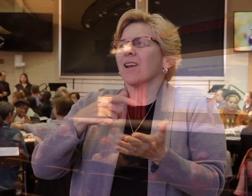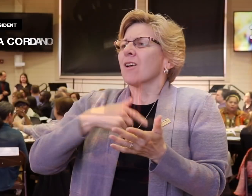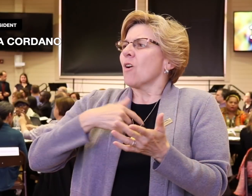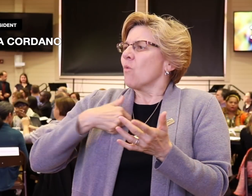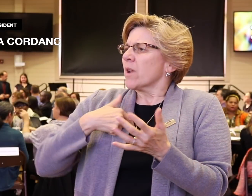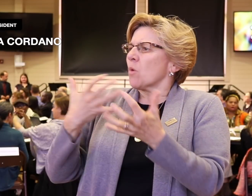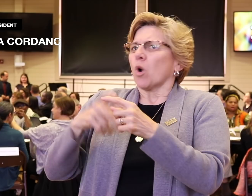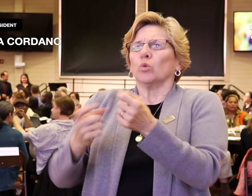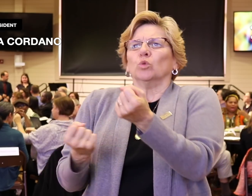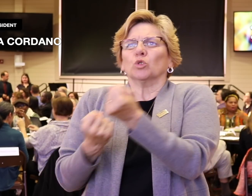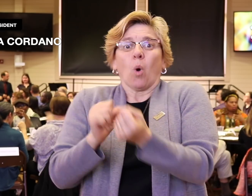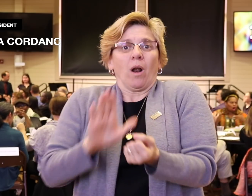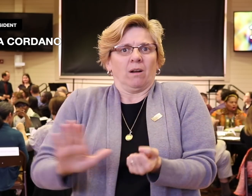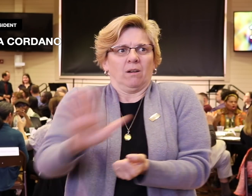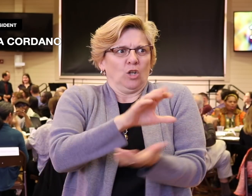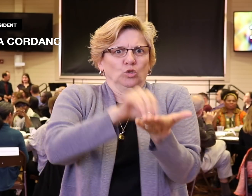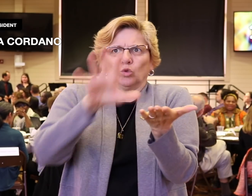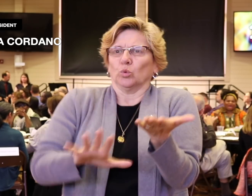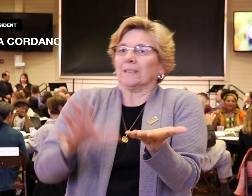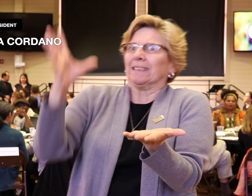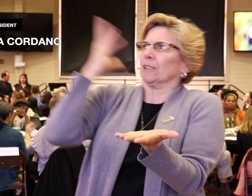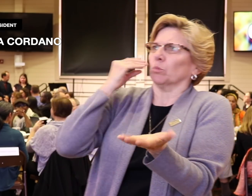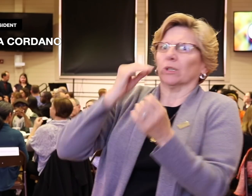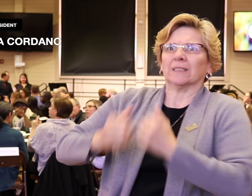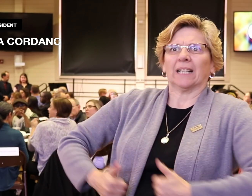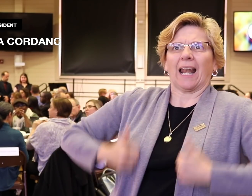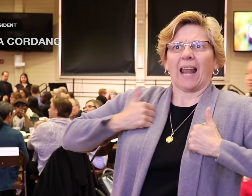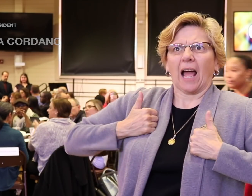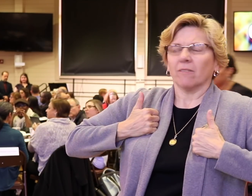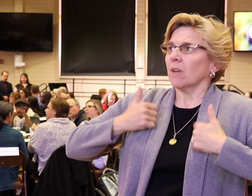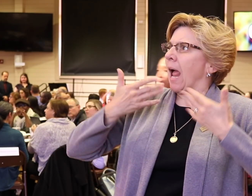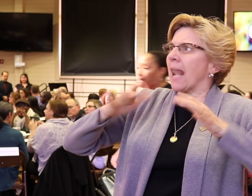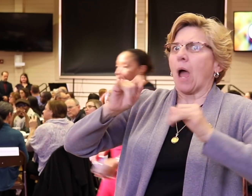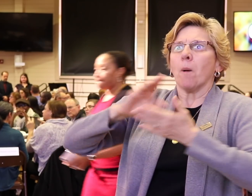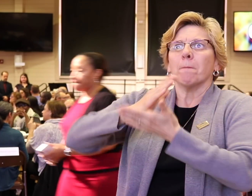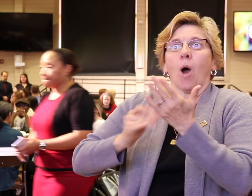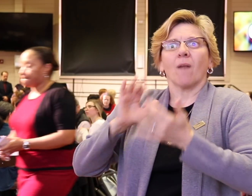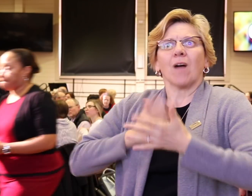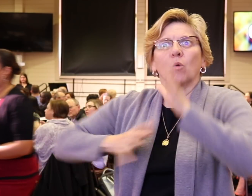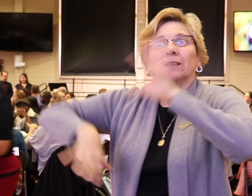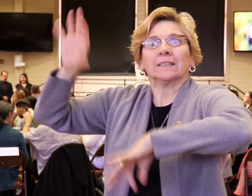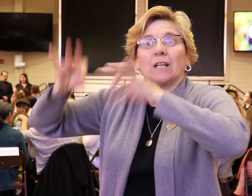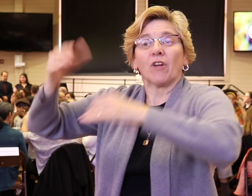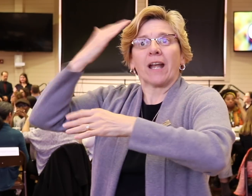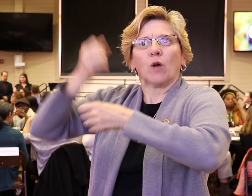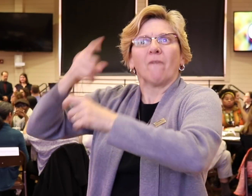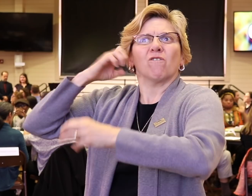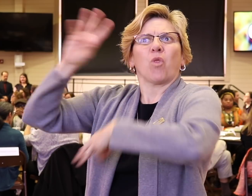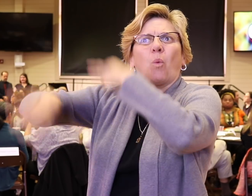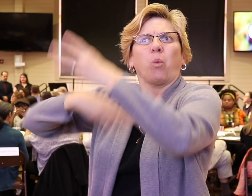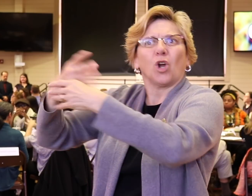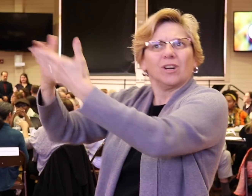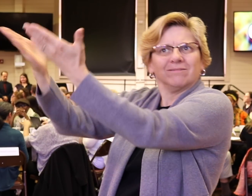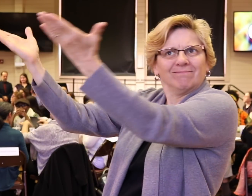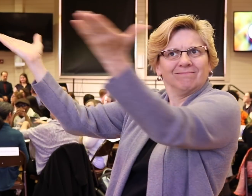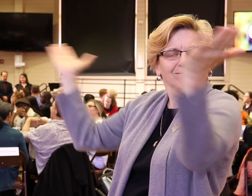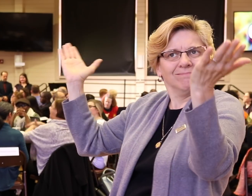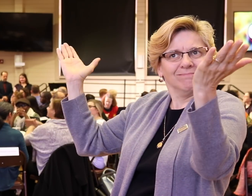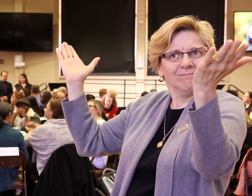We want to support students’ experiences in life and allow it to be a part of our discoveries and knowledge that is for the world.